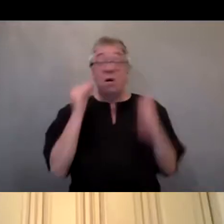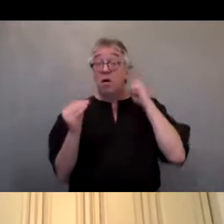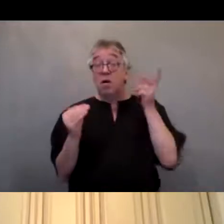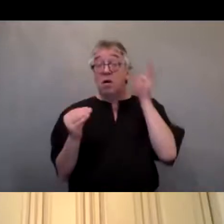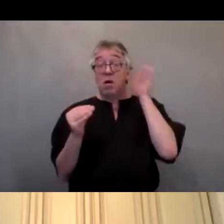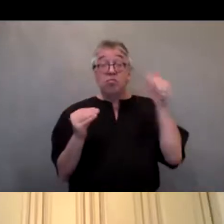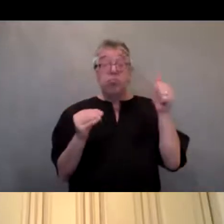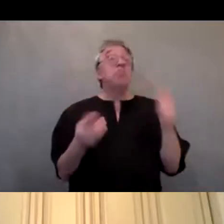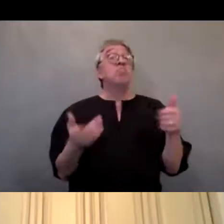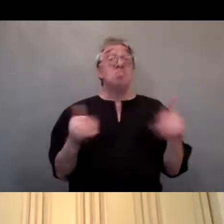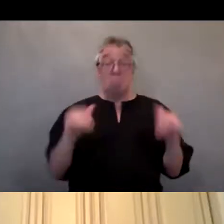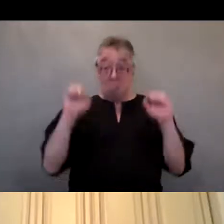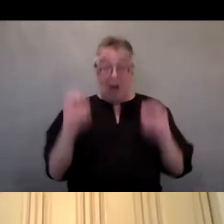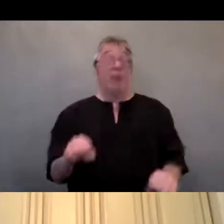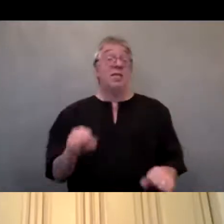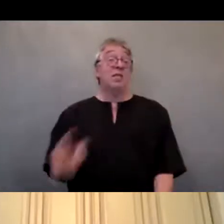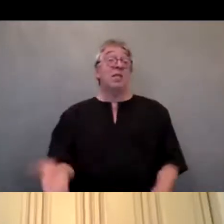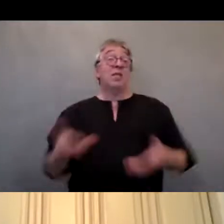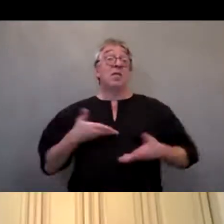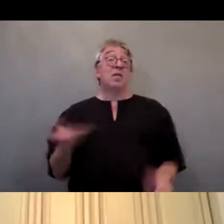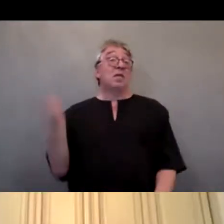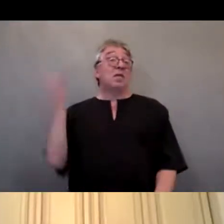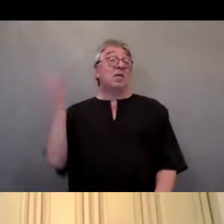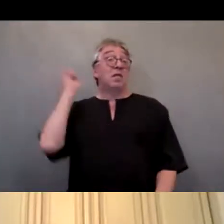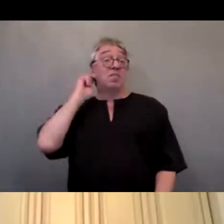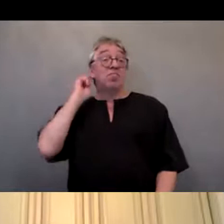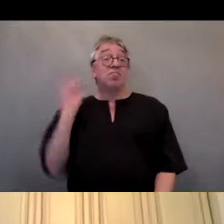into the process was I had been having a hearing aid